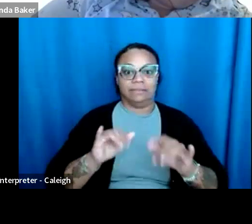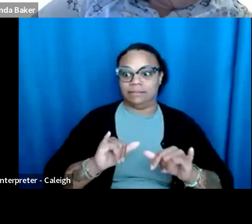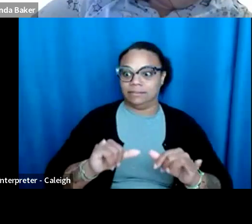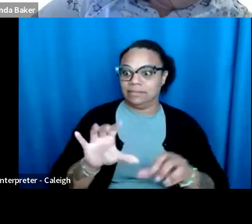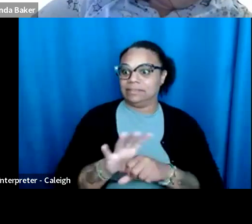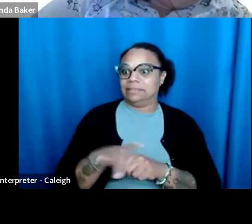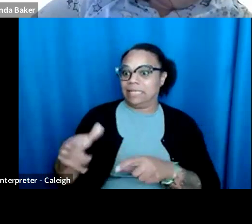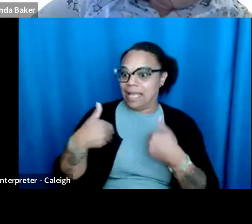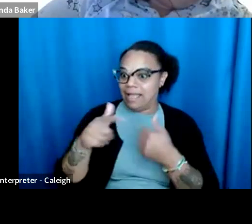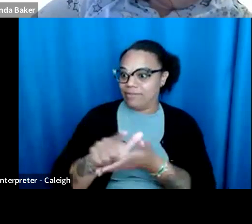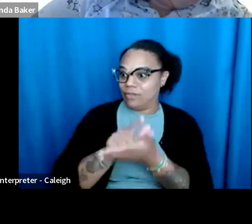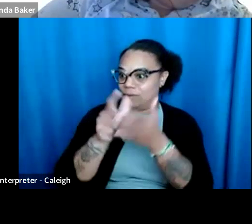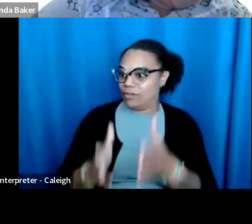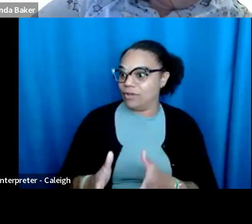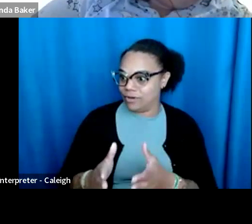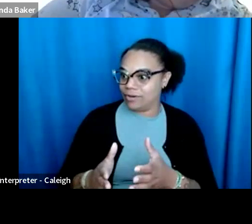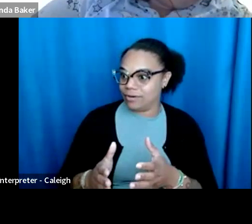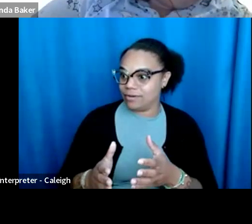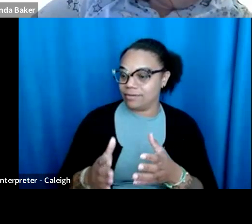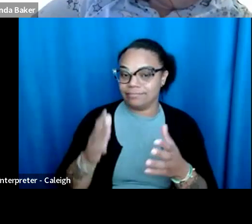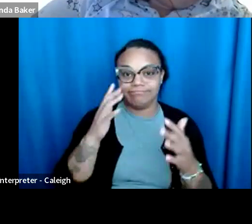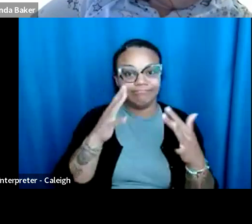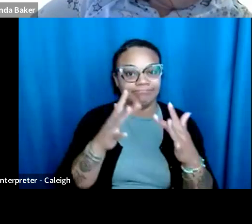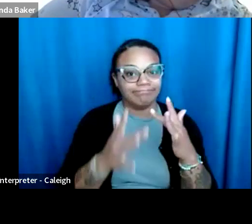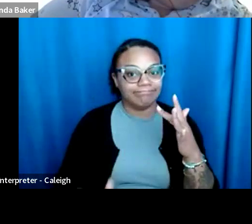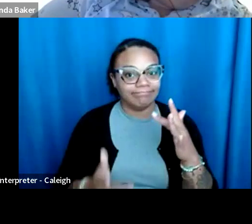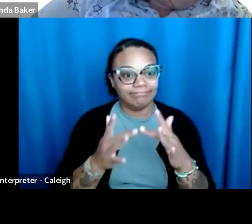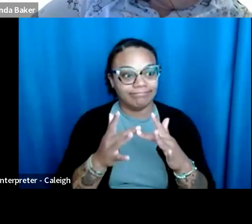Let's get a little bit more..." Mean business.